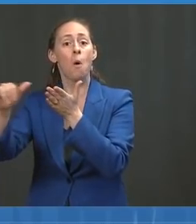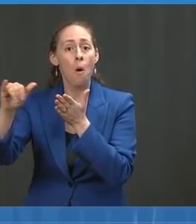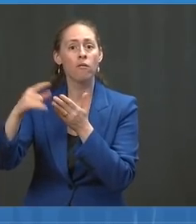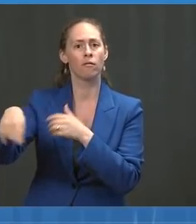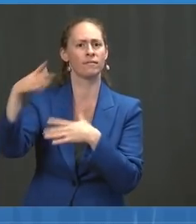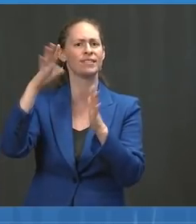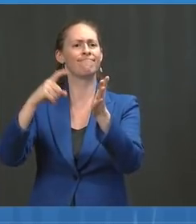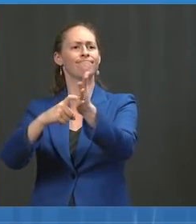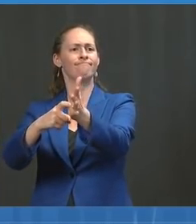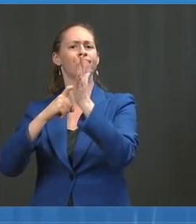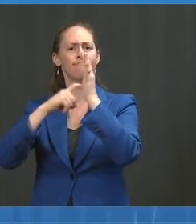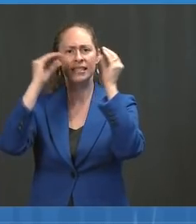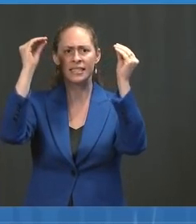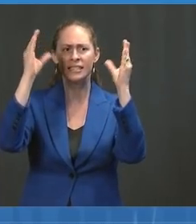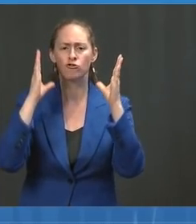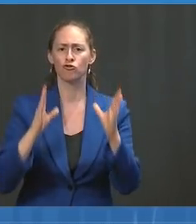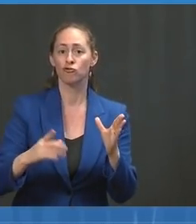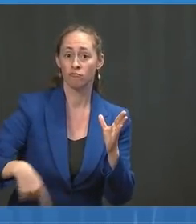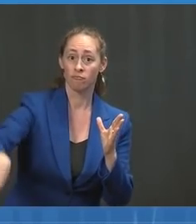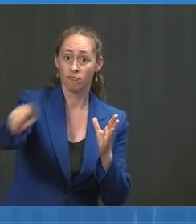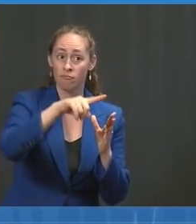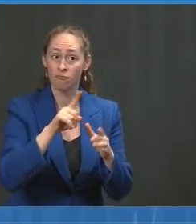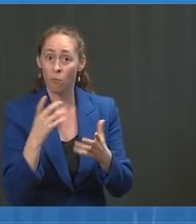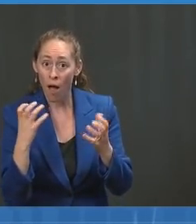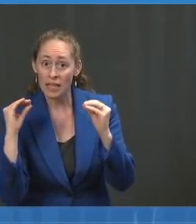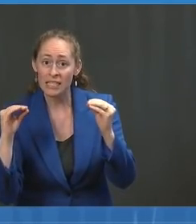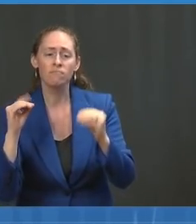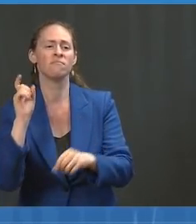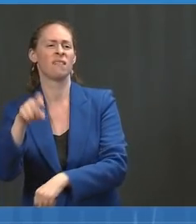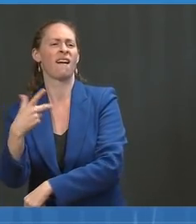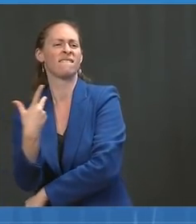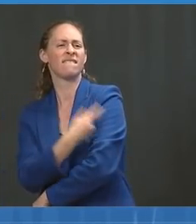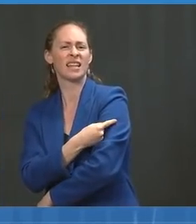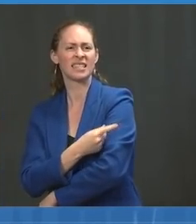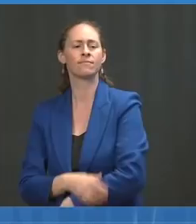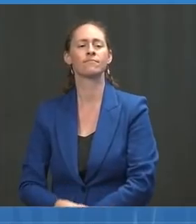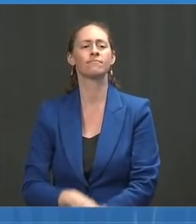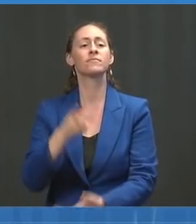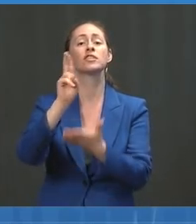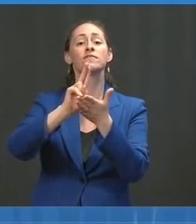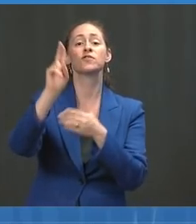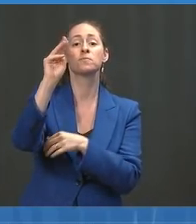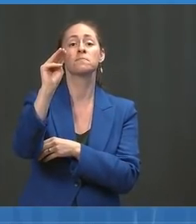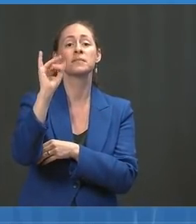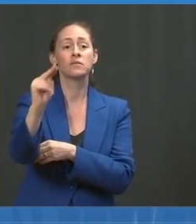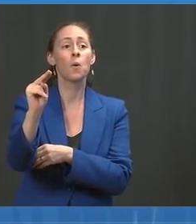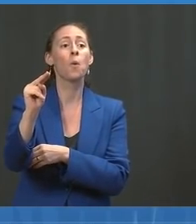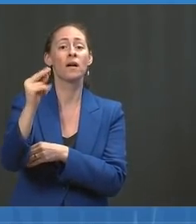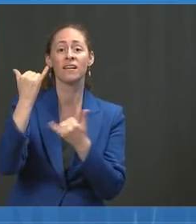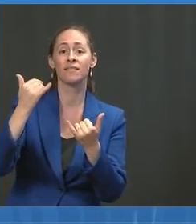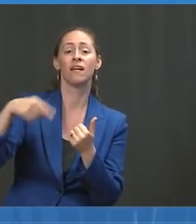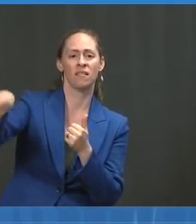And the University of Minnesota, Centre College, and State University of New York have stepped up to cover students.